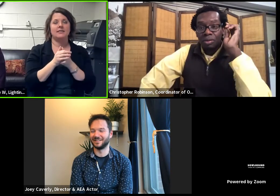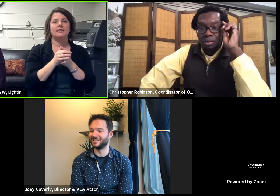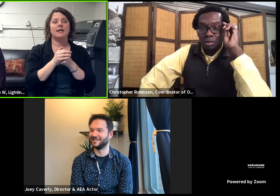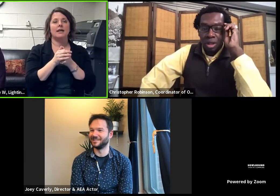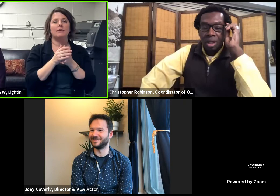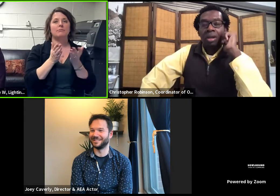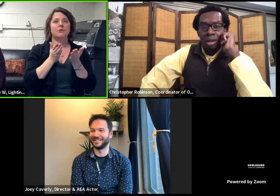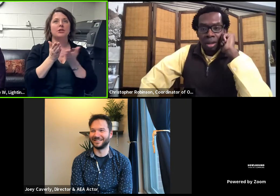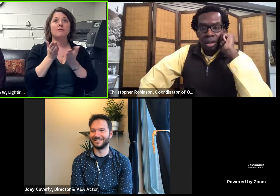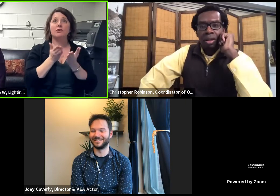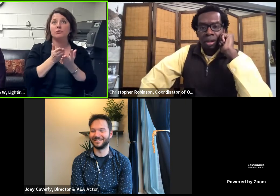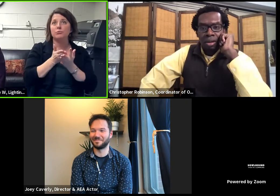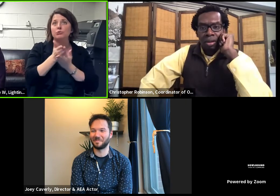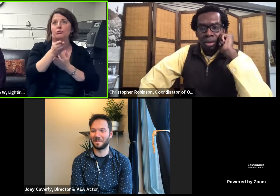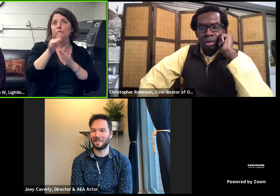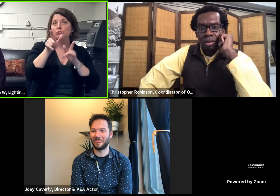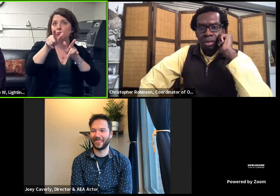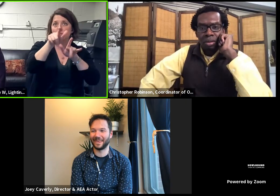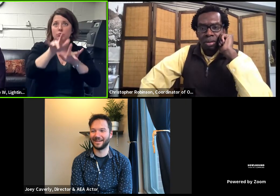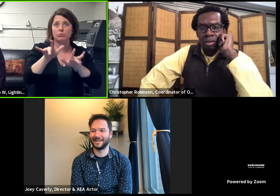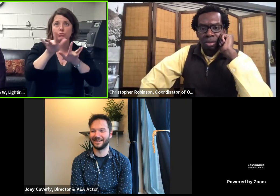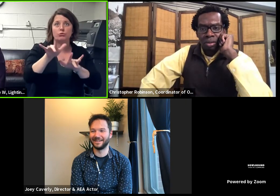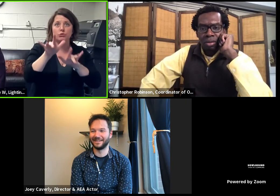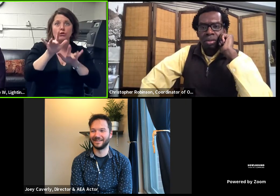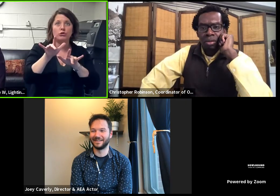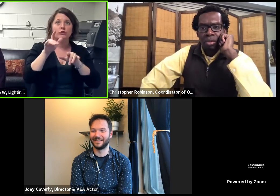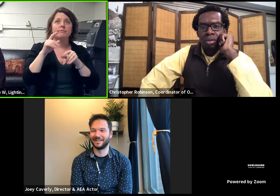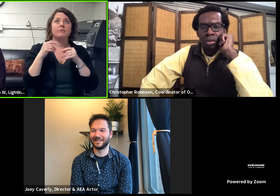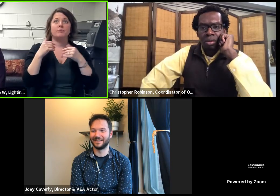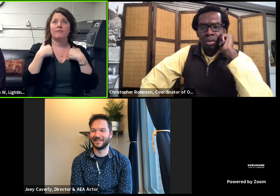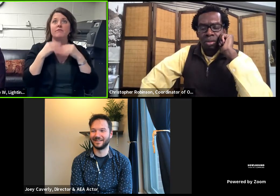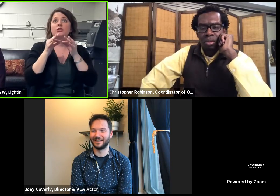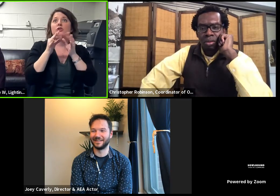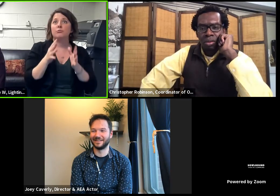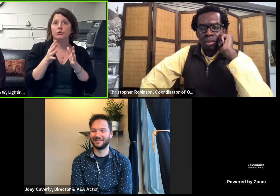VRS abbreviation, and it's a service that's provided